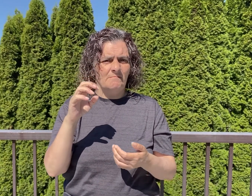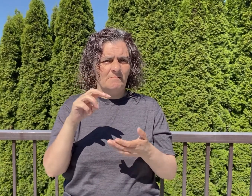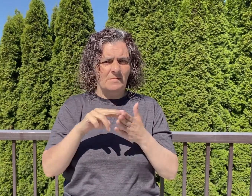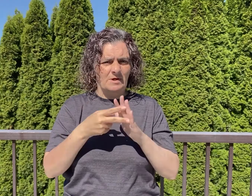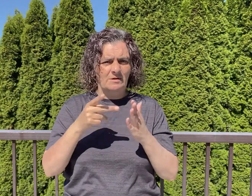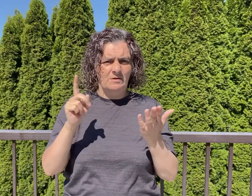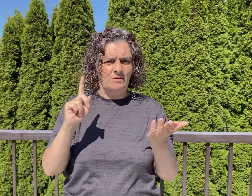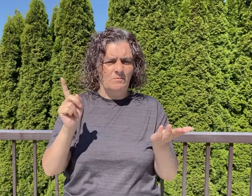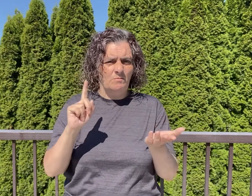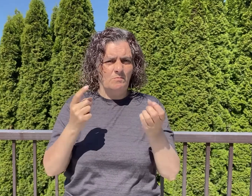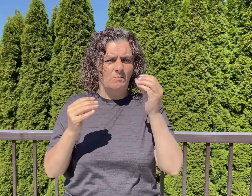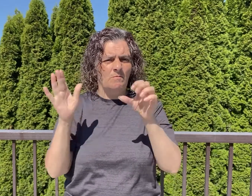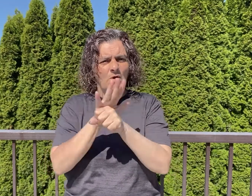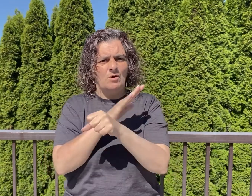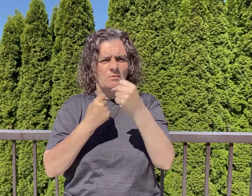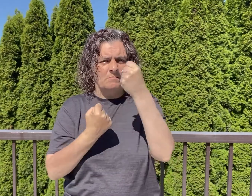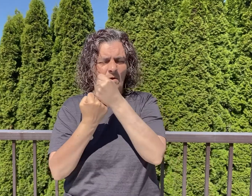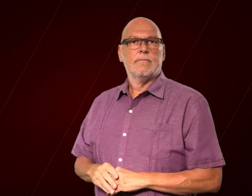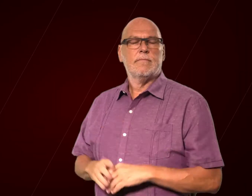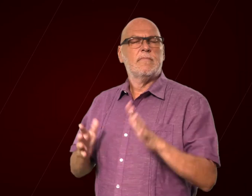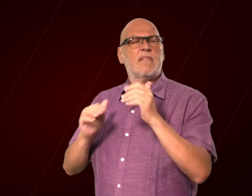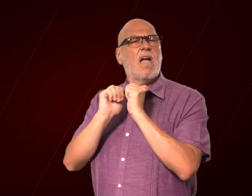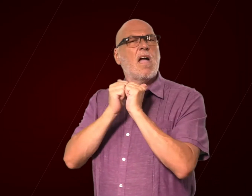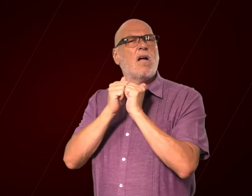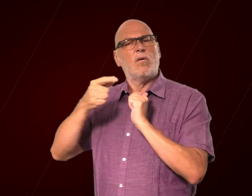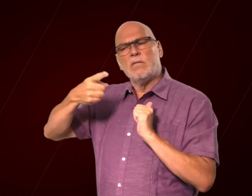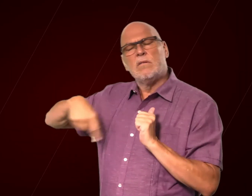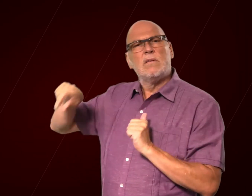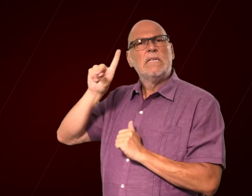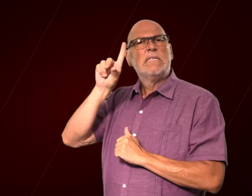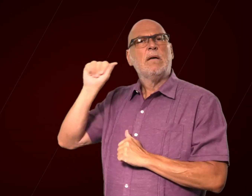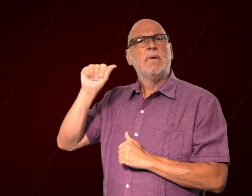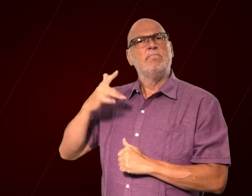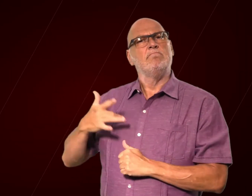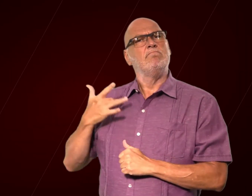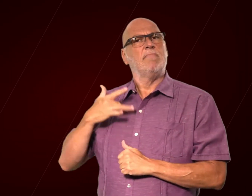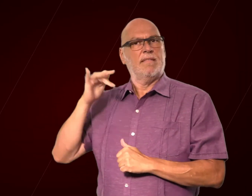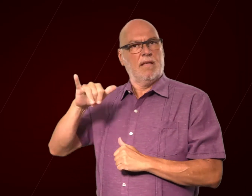Where's the full support? [Anselmo]: How do Canadians with disabilities feel about efforts being